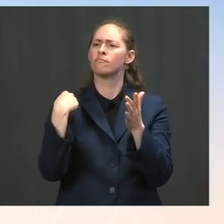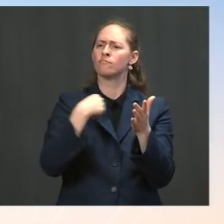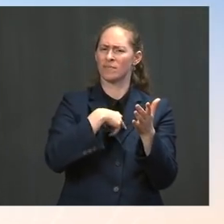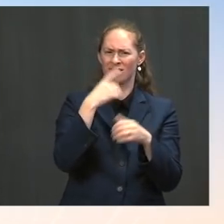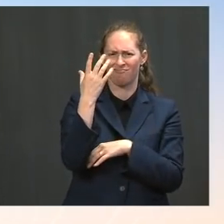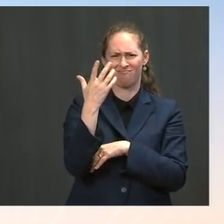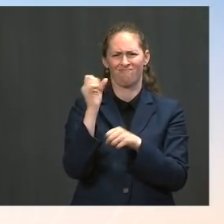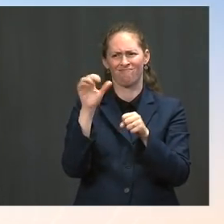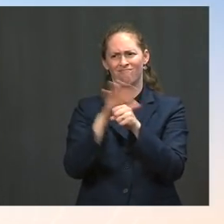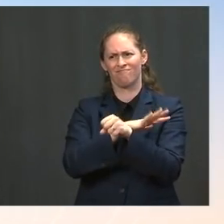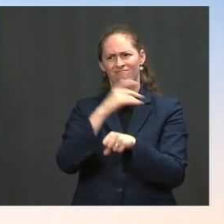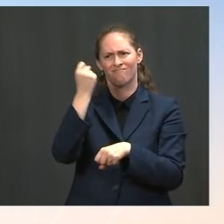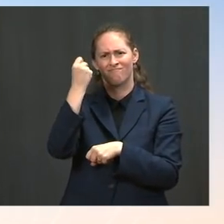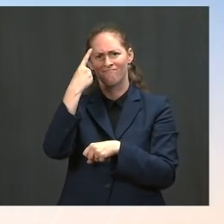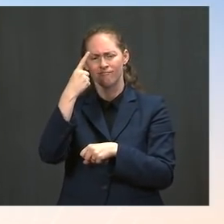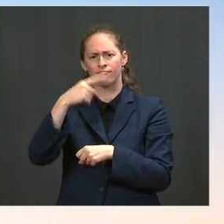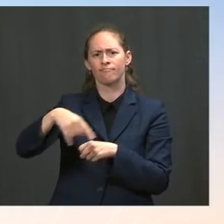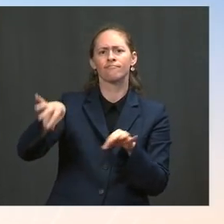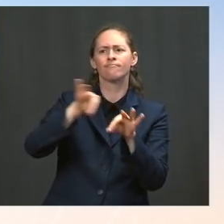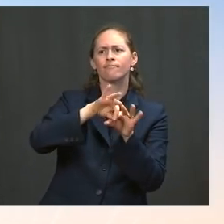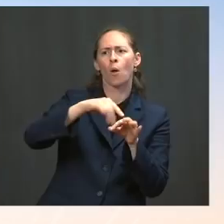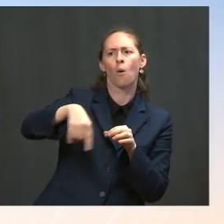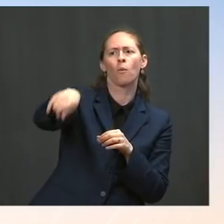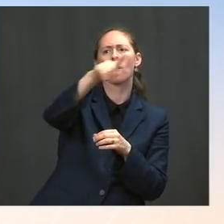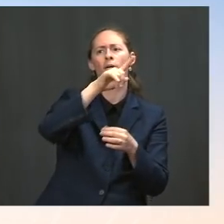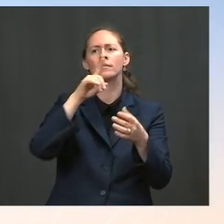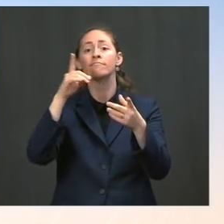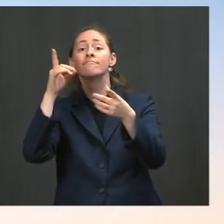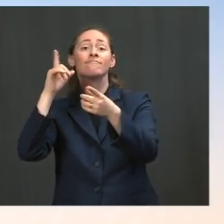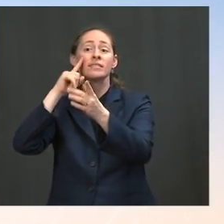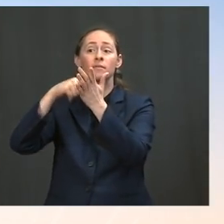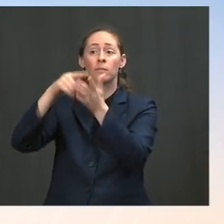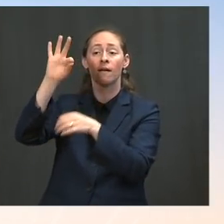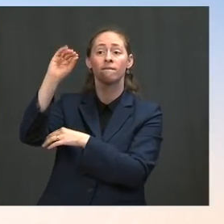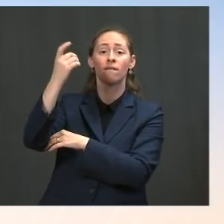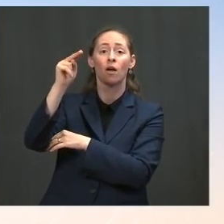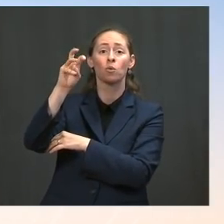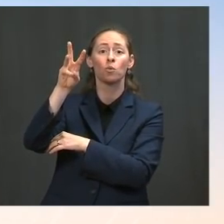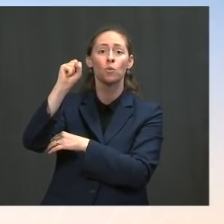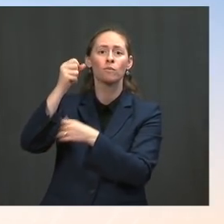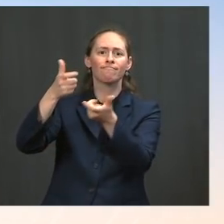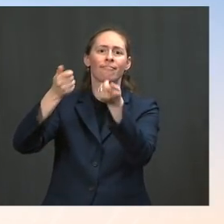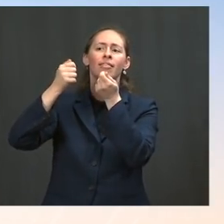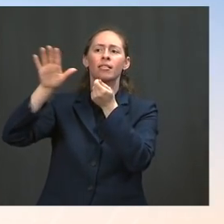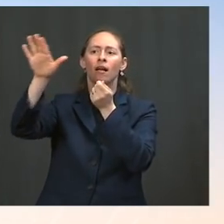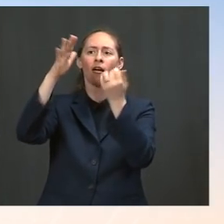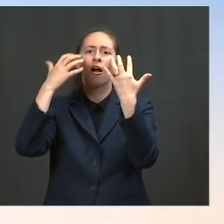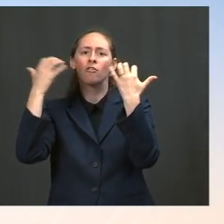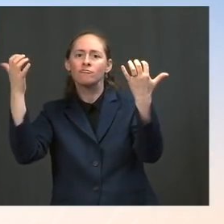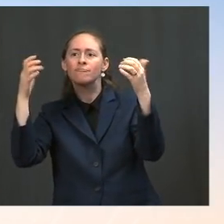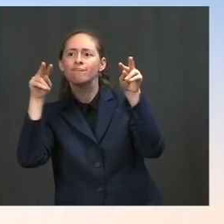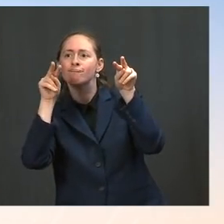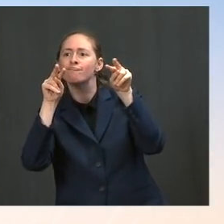of reaching Fox's audience about the COVID-19 vaccines and their benefits. And like we are with all of you here today,